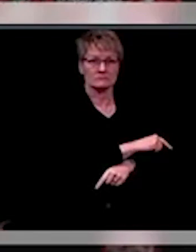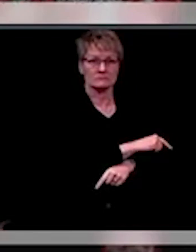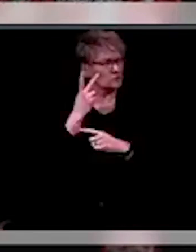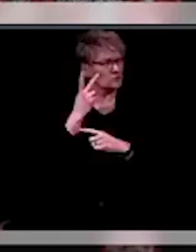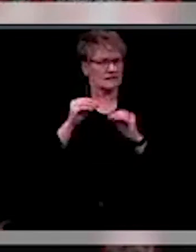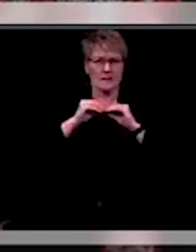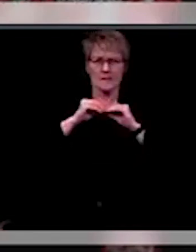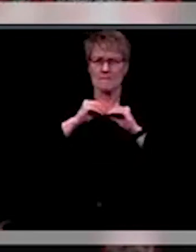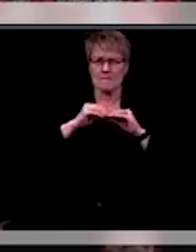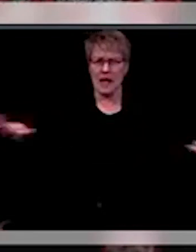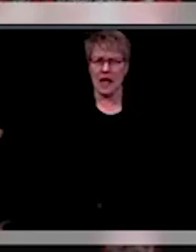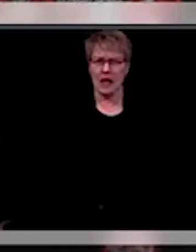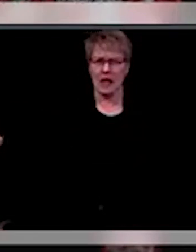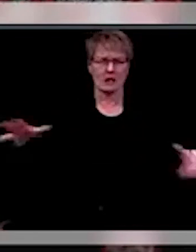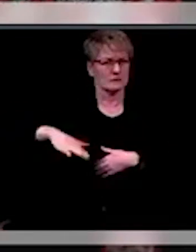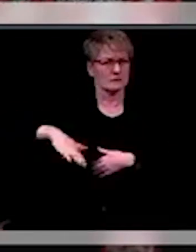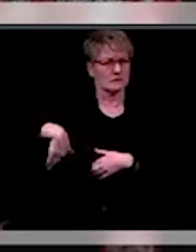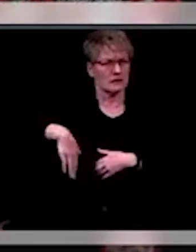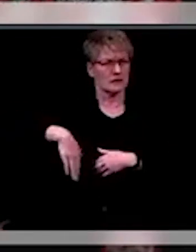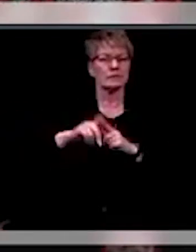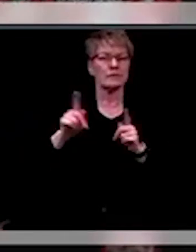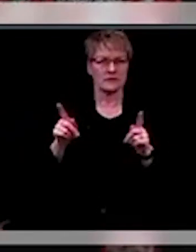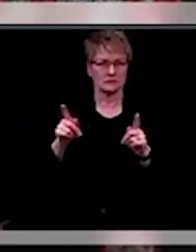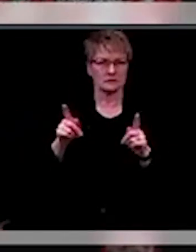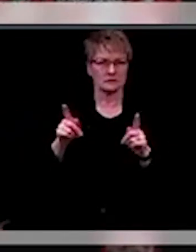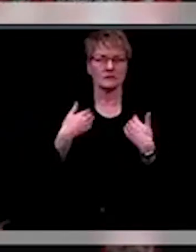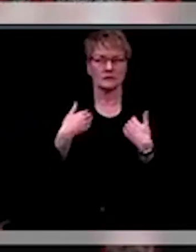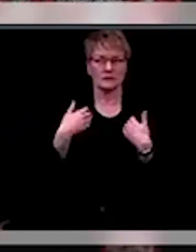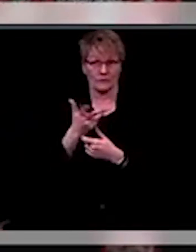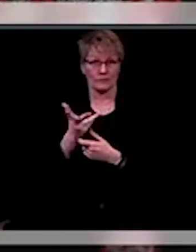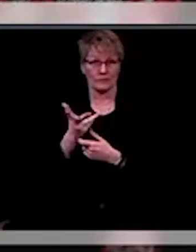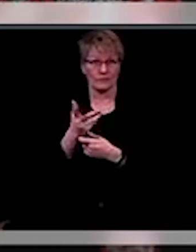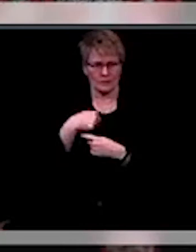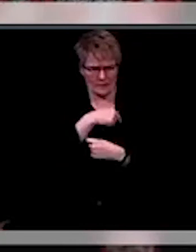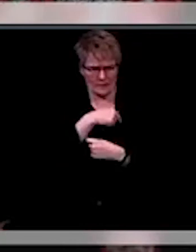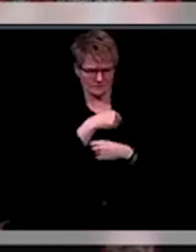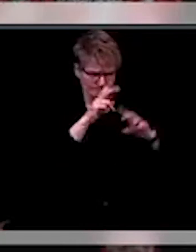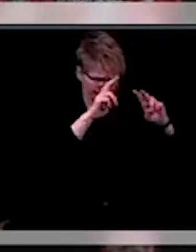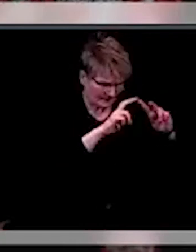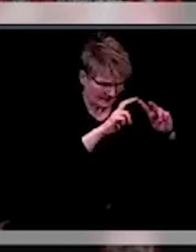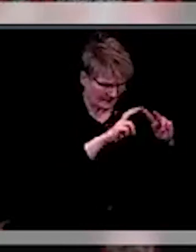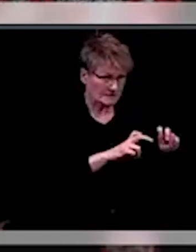of yet. We have a couple that we're investigating that we're worried that that's the case right now,